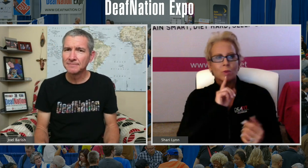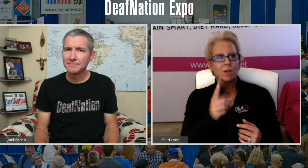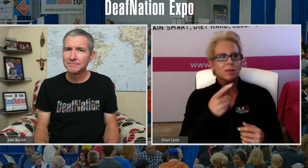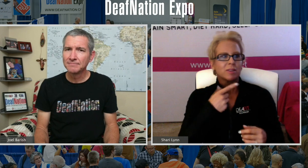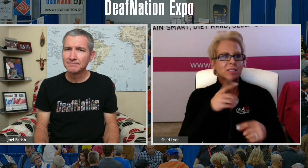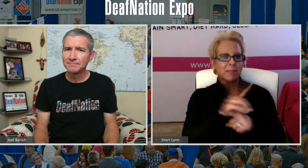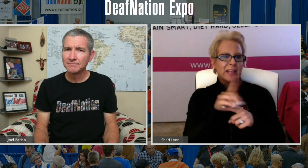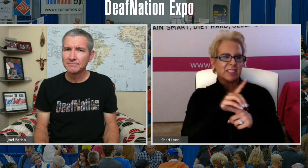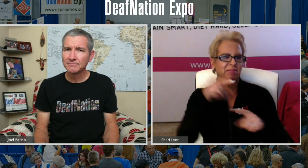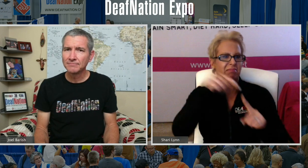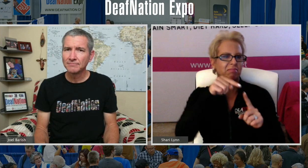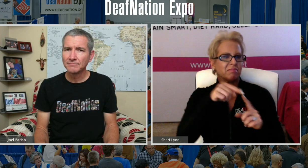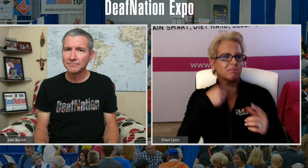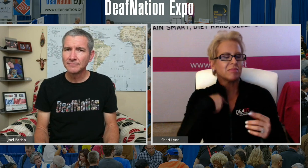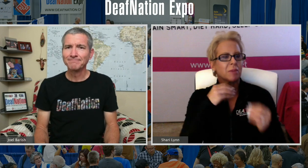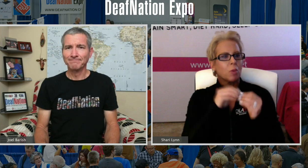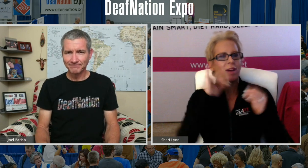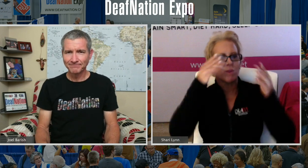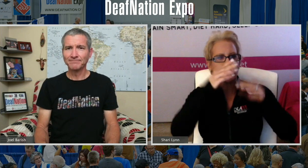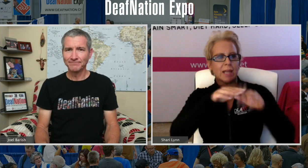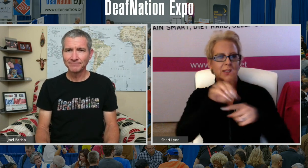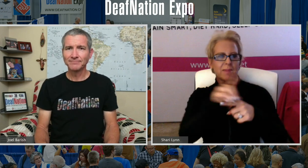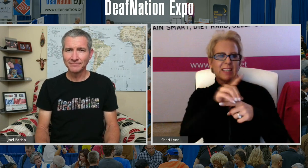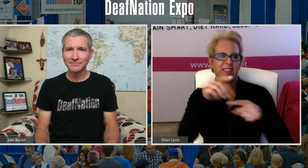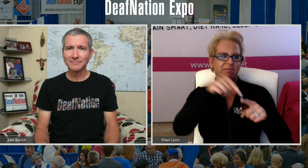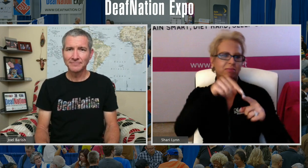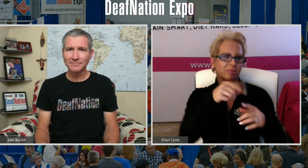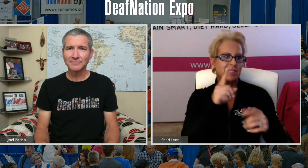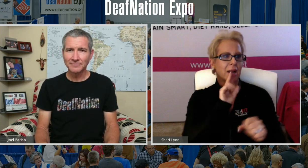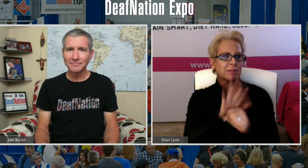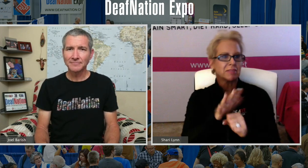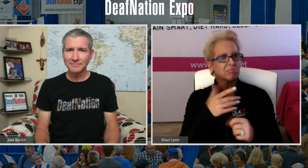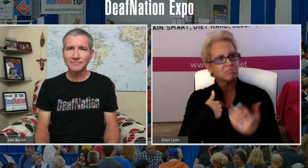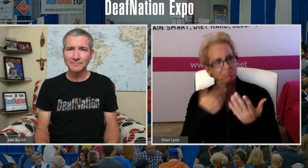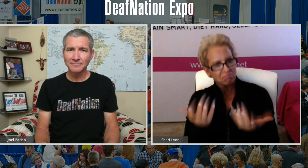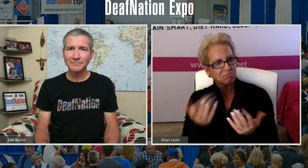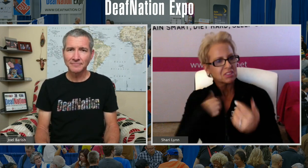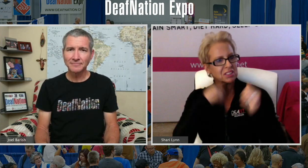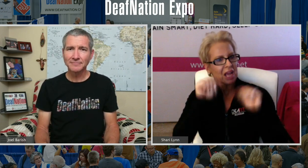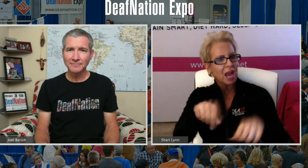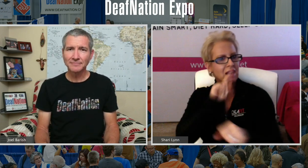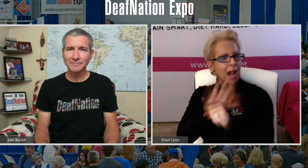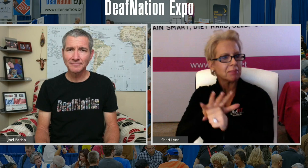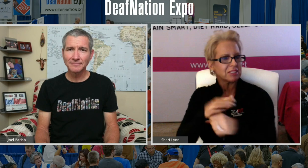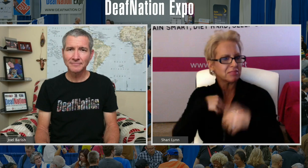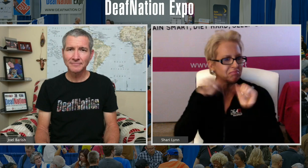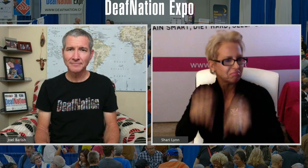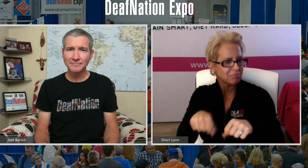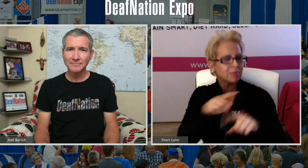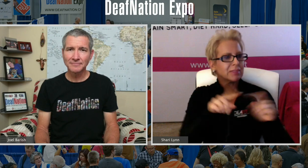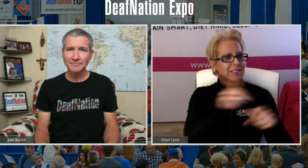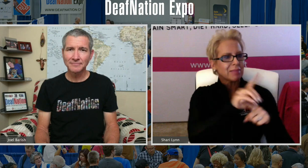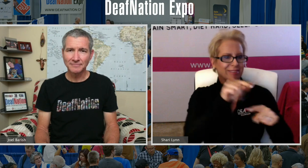Really, discipline. I’m more focused on discipline. Commitment… I can commit, yes,